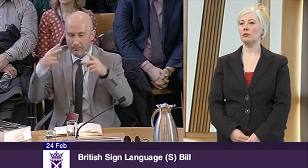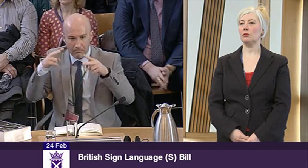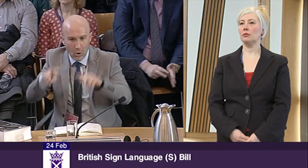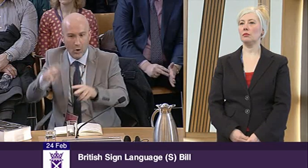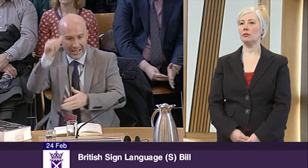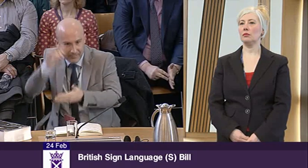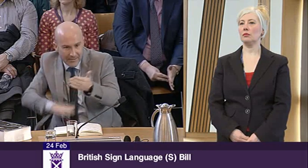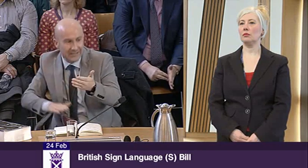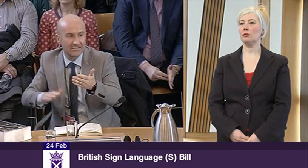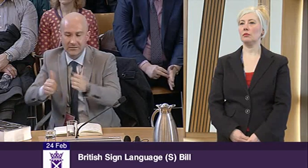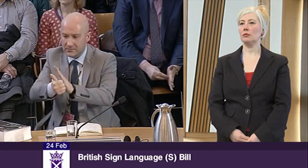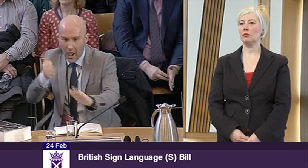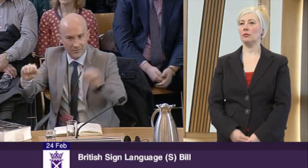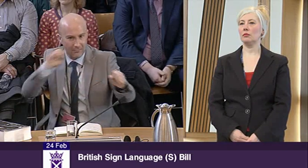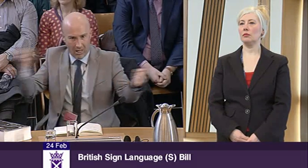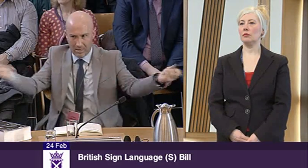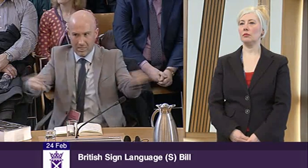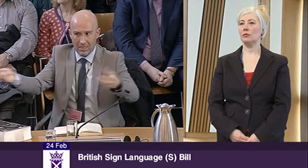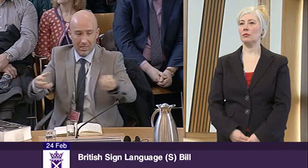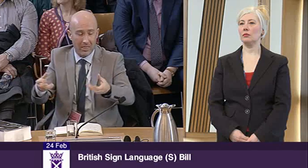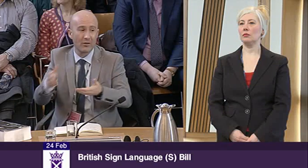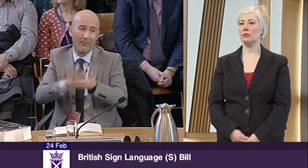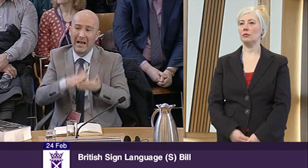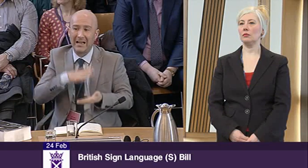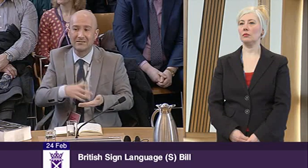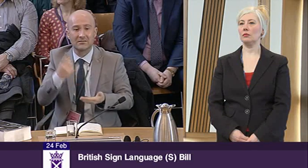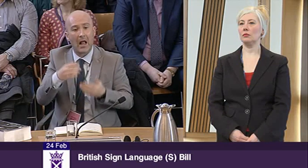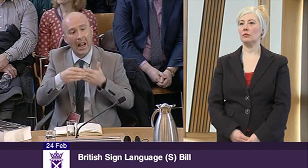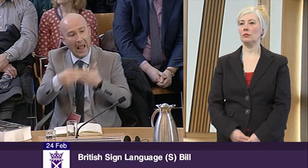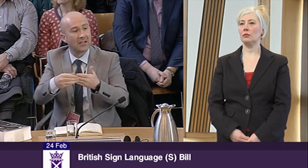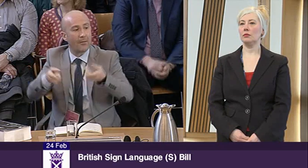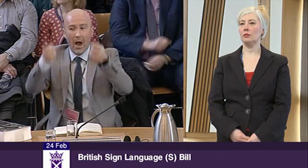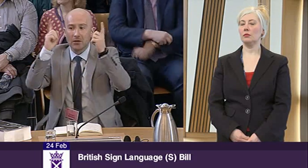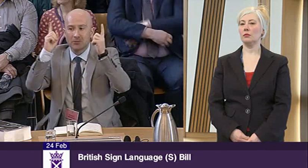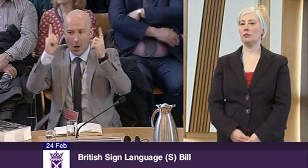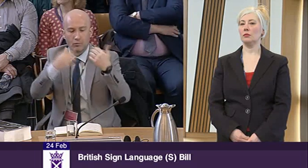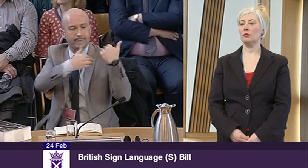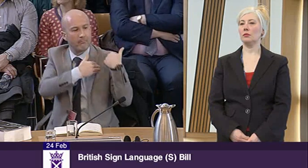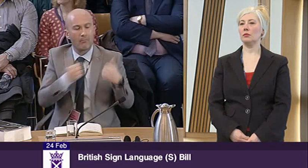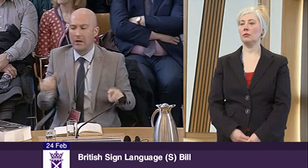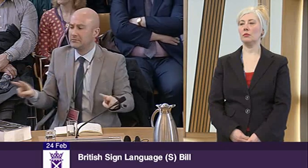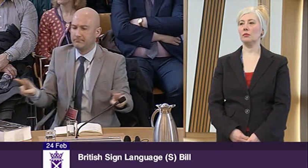the place for those discussions, in order to benefit from individuals’ experiences